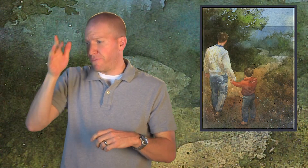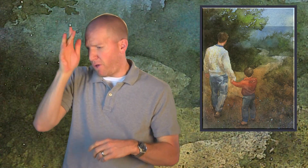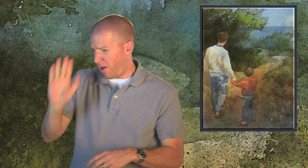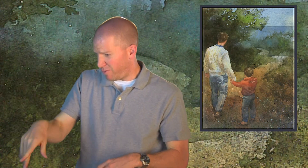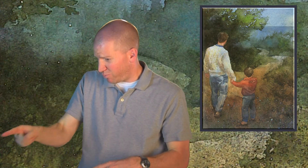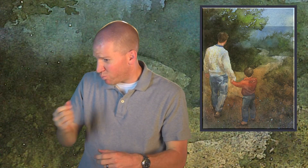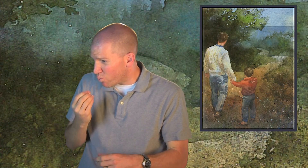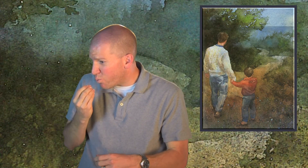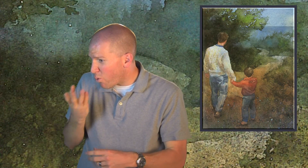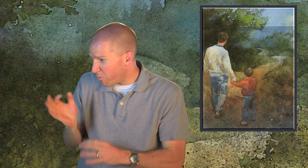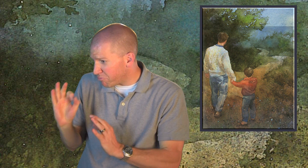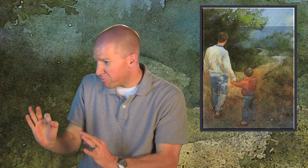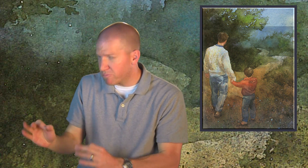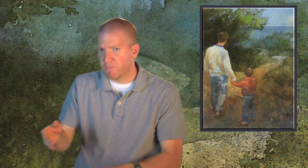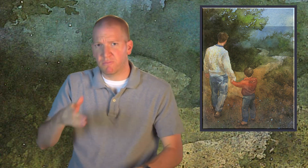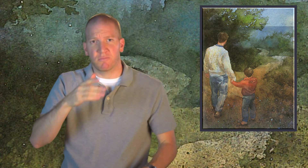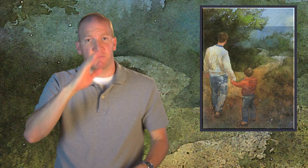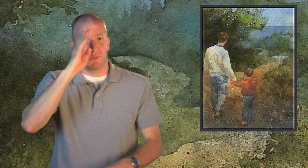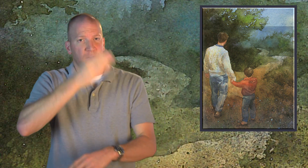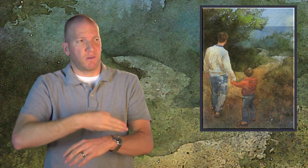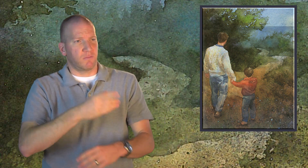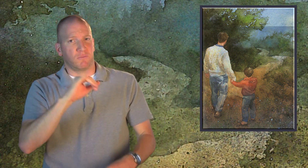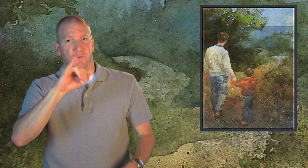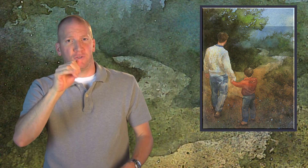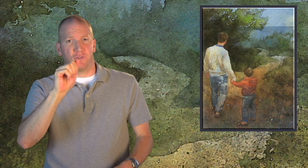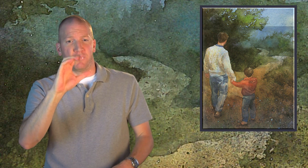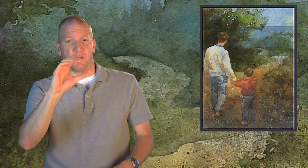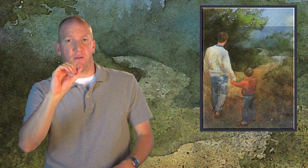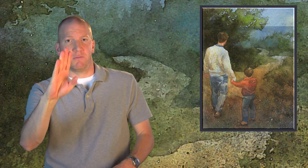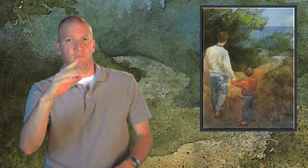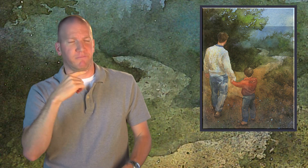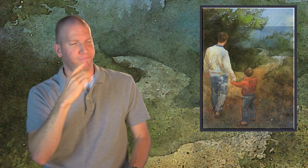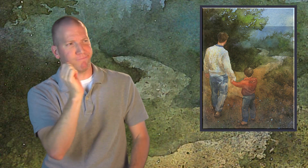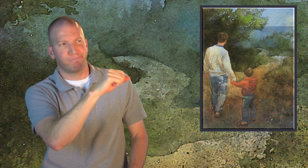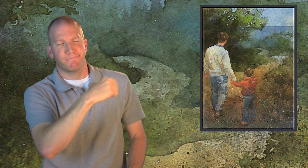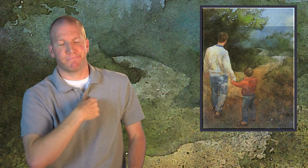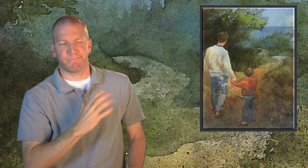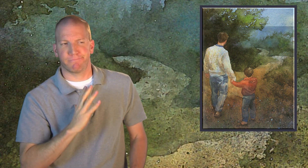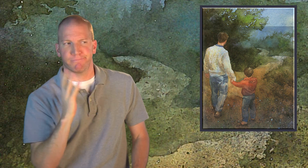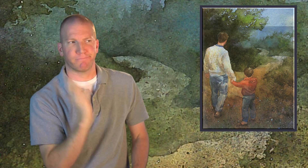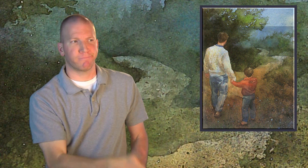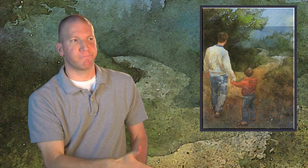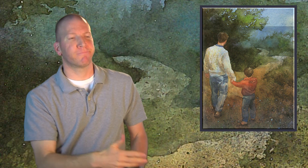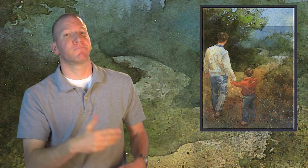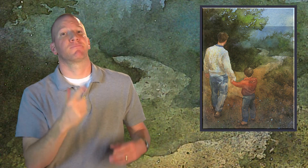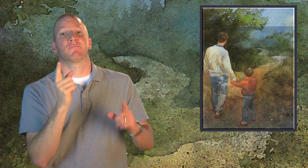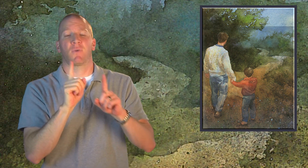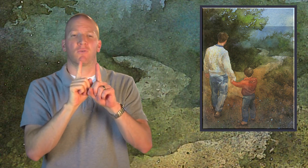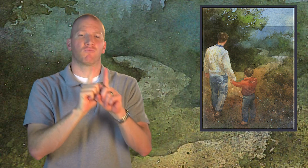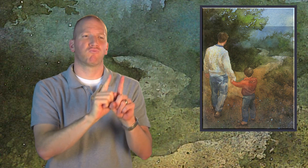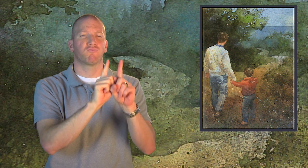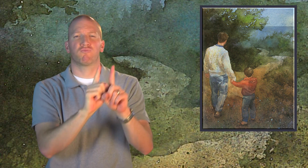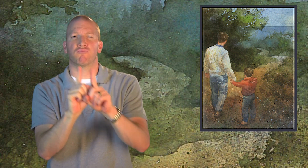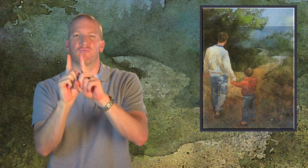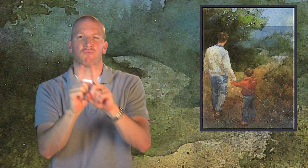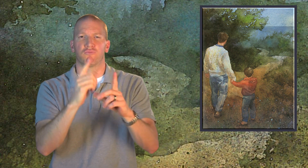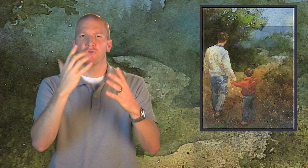"Warm enough, Jacob?" I watched him sign. "Sure." I zipped up my sweatshirt and held onto his hand.